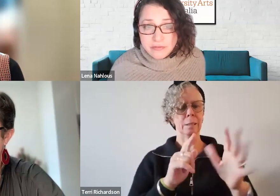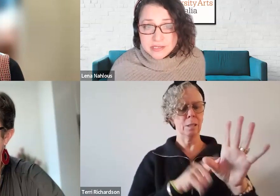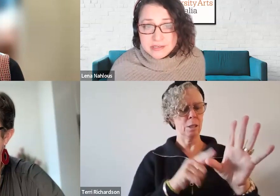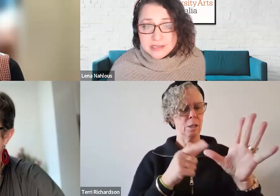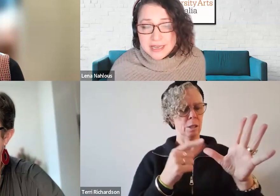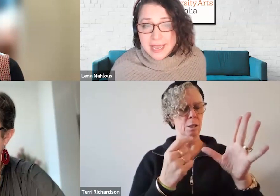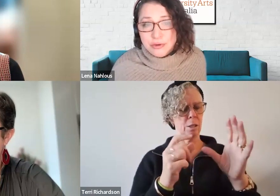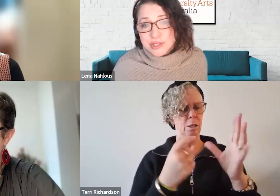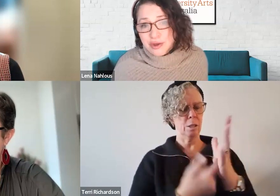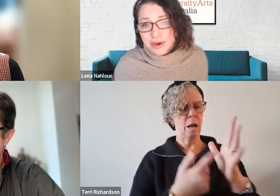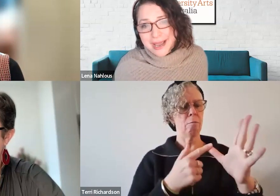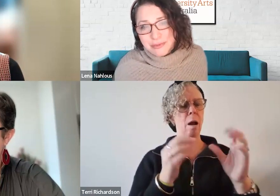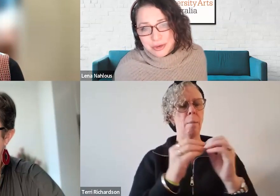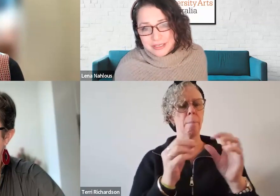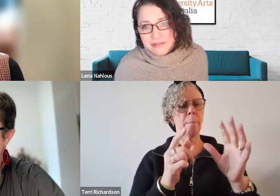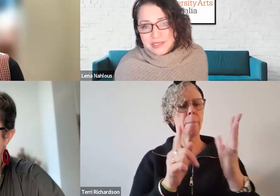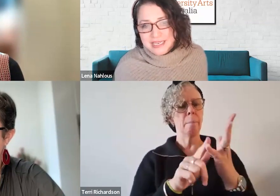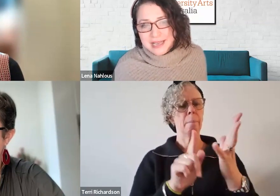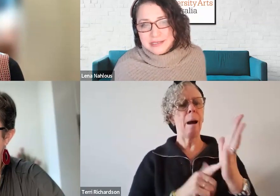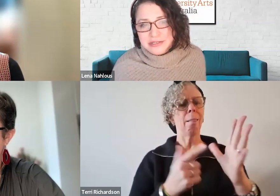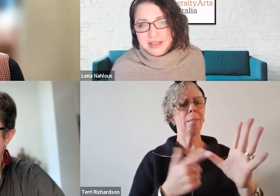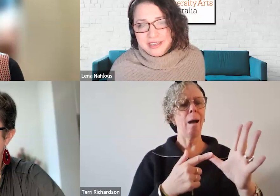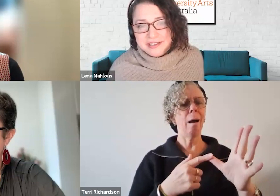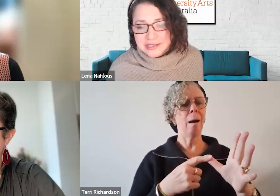Services and also on our board at Diversity Arts Australia.